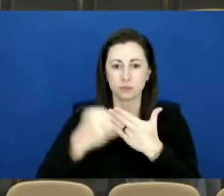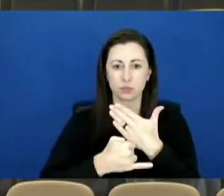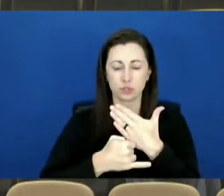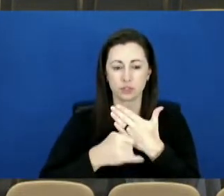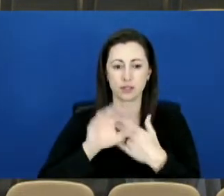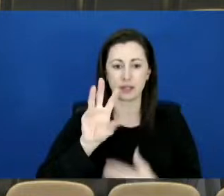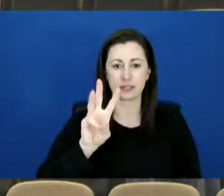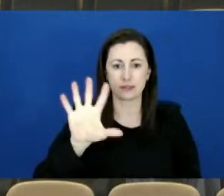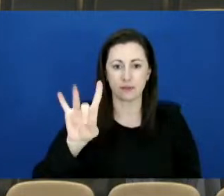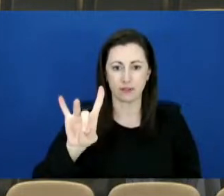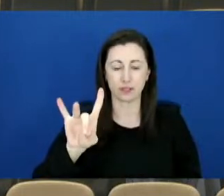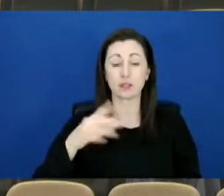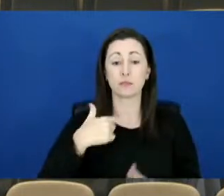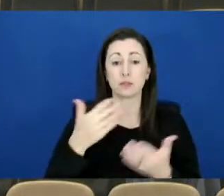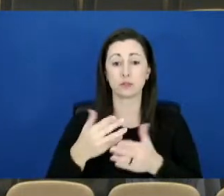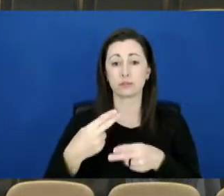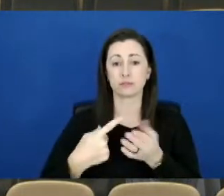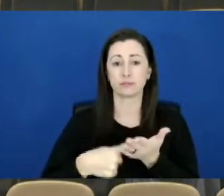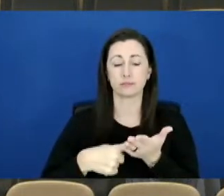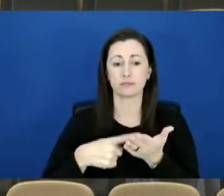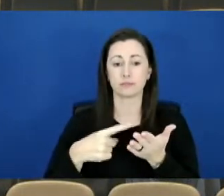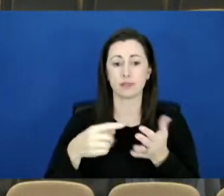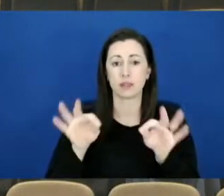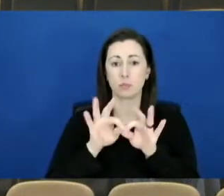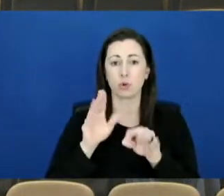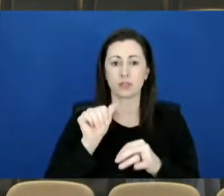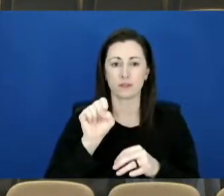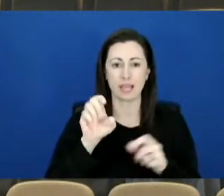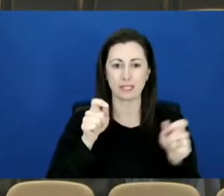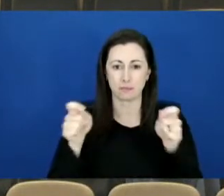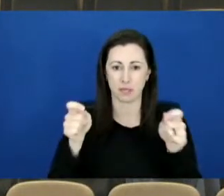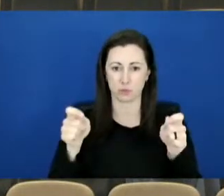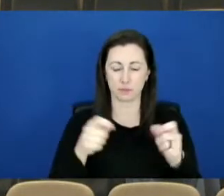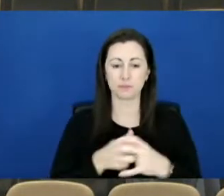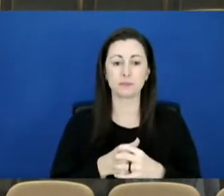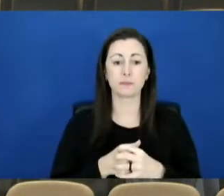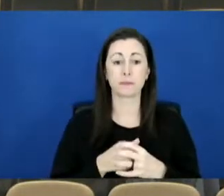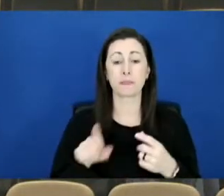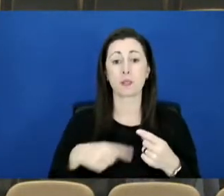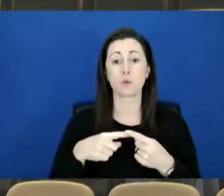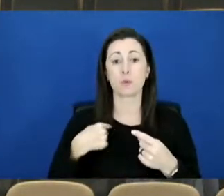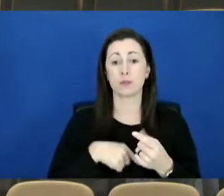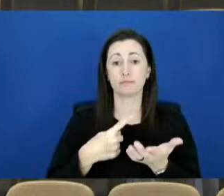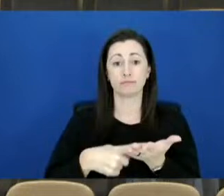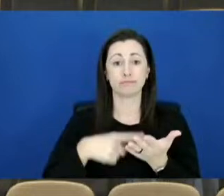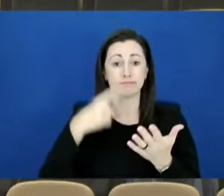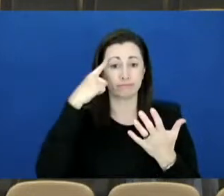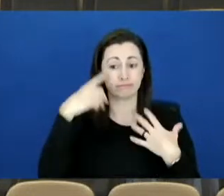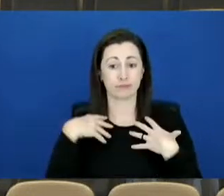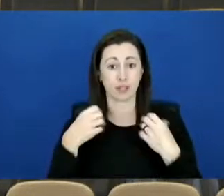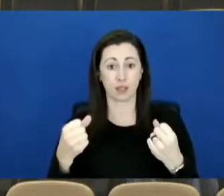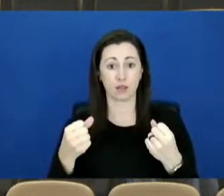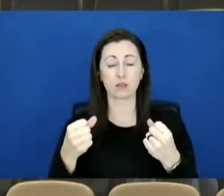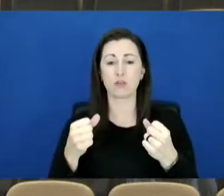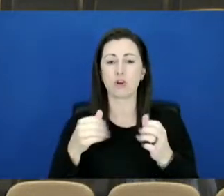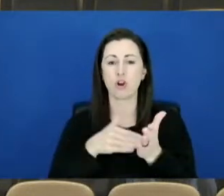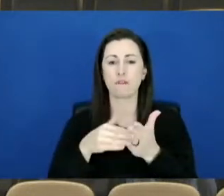OF HOPE COMMUNITY CLINIC AT PROJECT 658, AND I'M HERE TODAY TO SPEAK A LITTLE BIT ABOUT THE